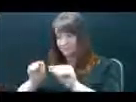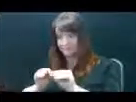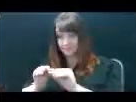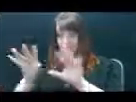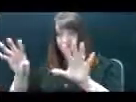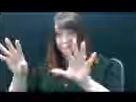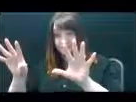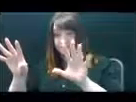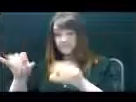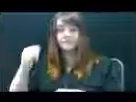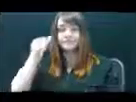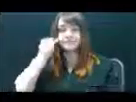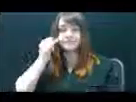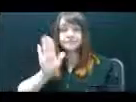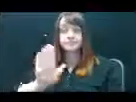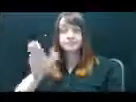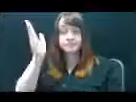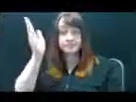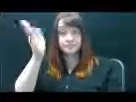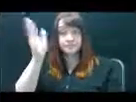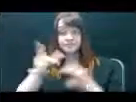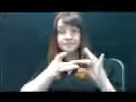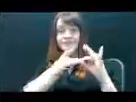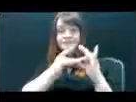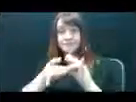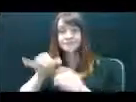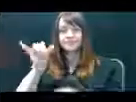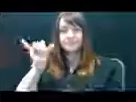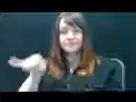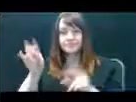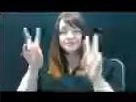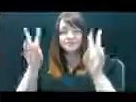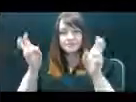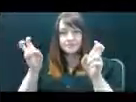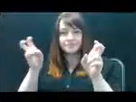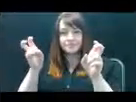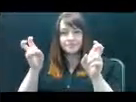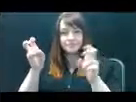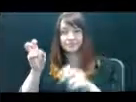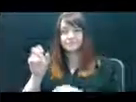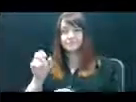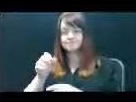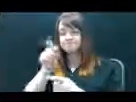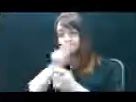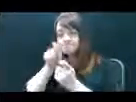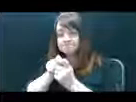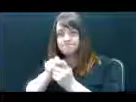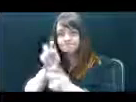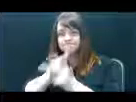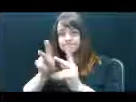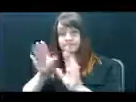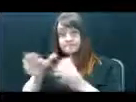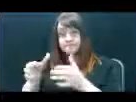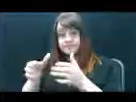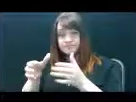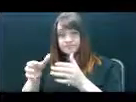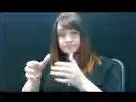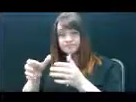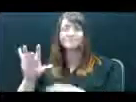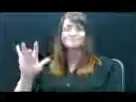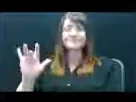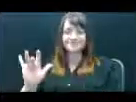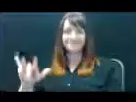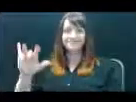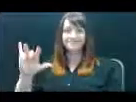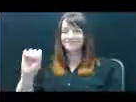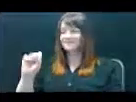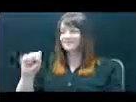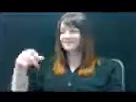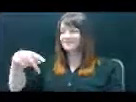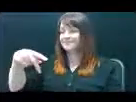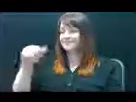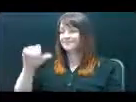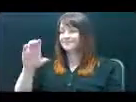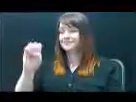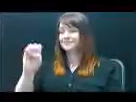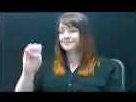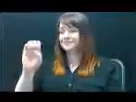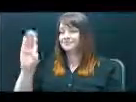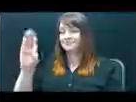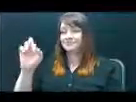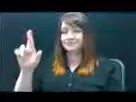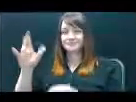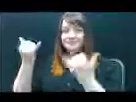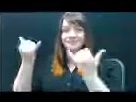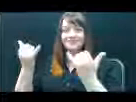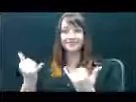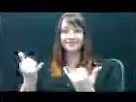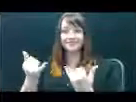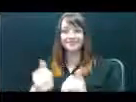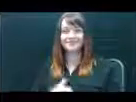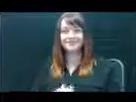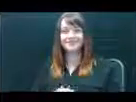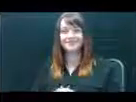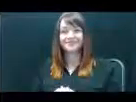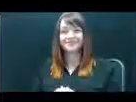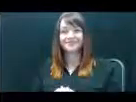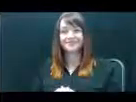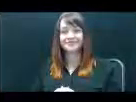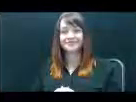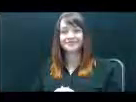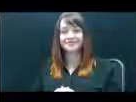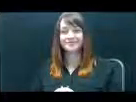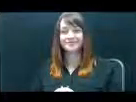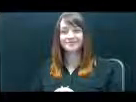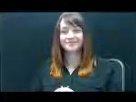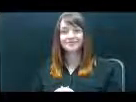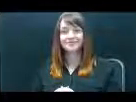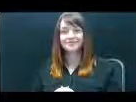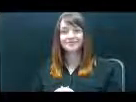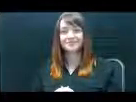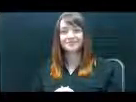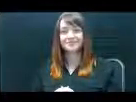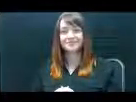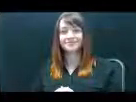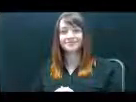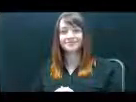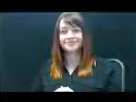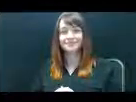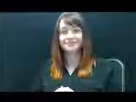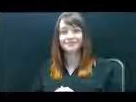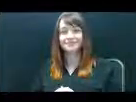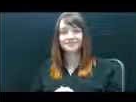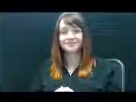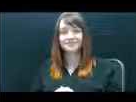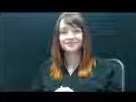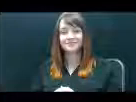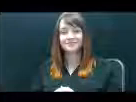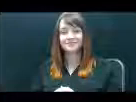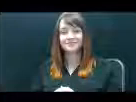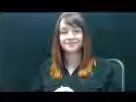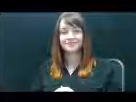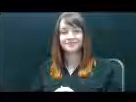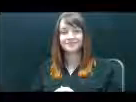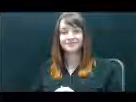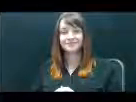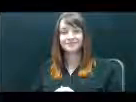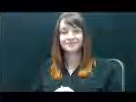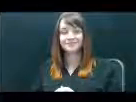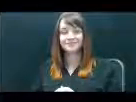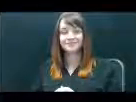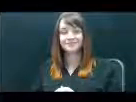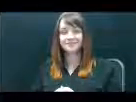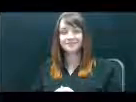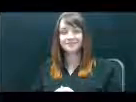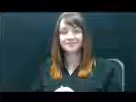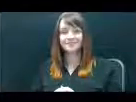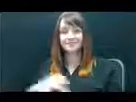a topic in this area, press the space bar. Press the down arrow again to move to the